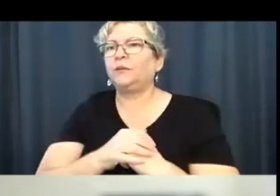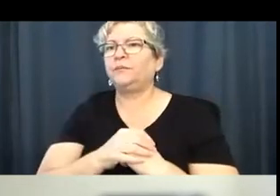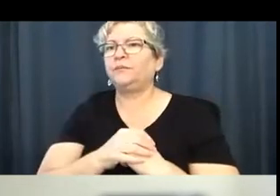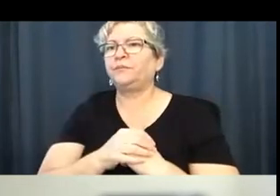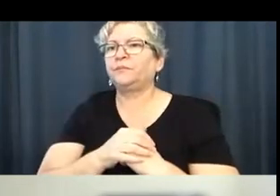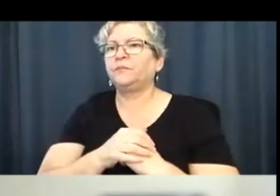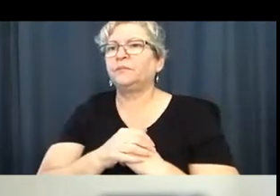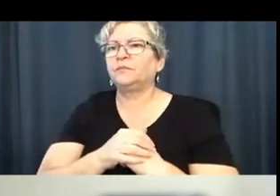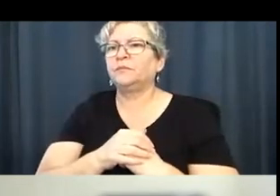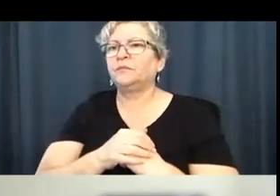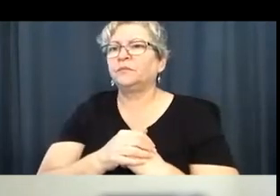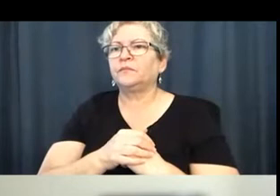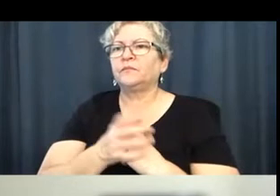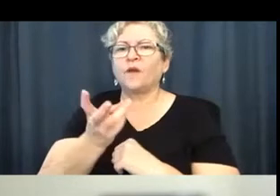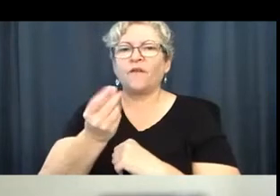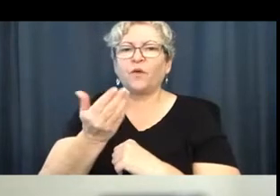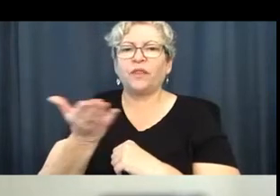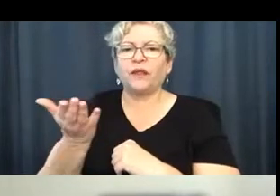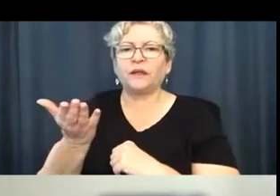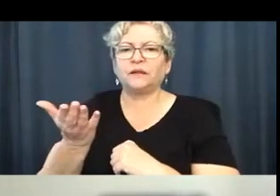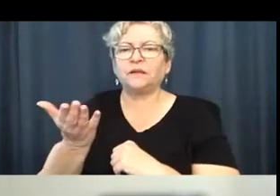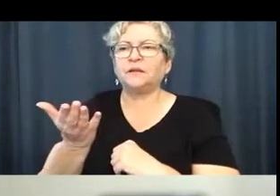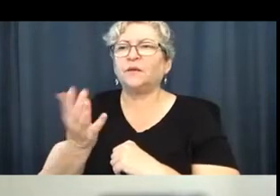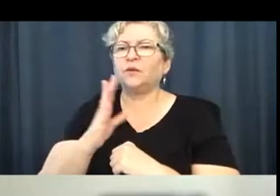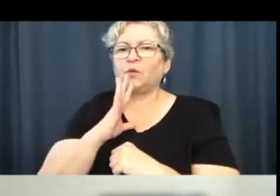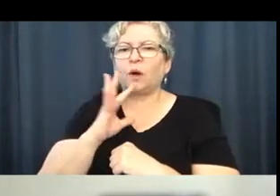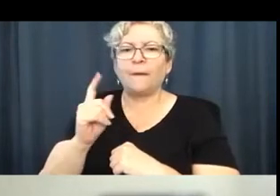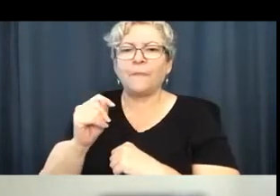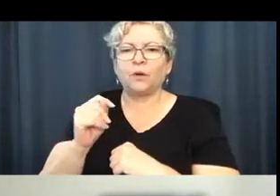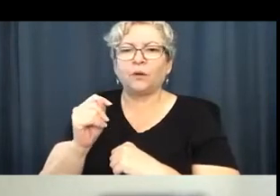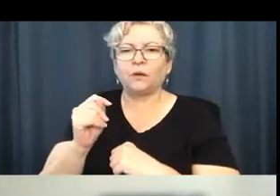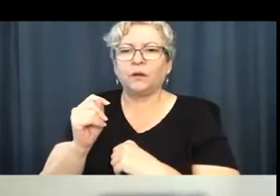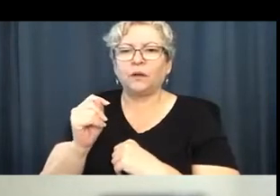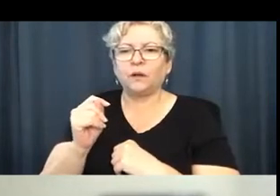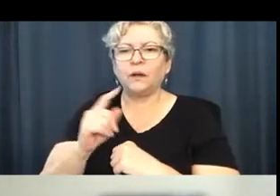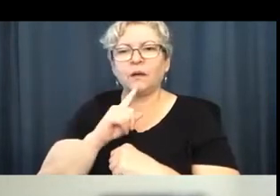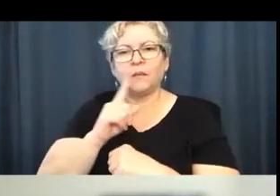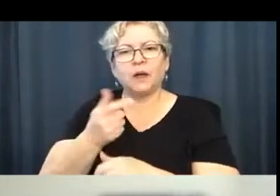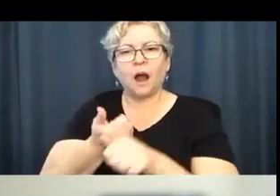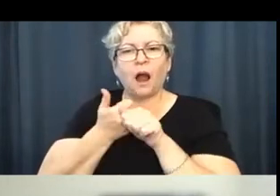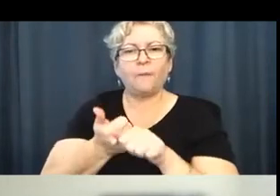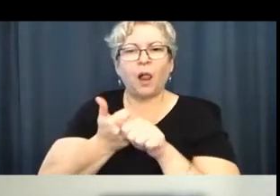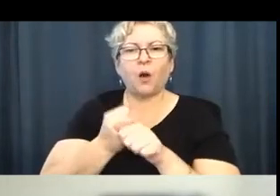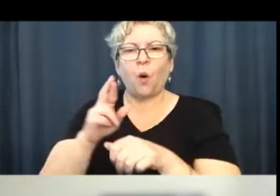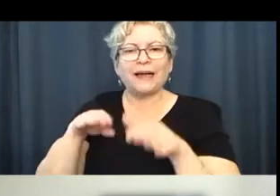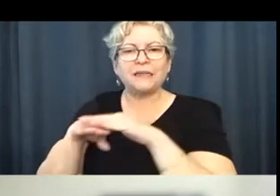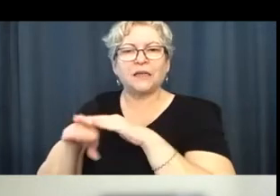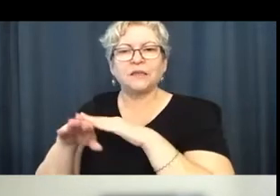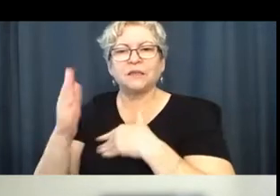A couple of the things that we talk about when we talk about being compliant or being accessible, some of the tools you can use,